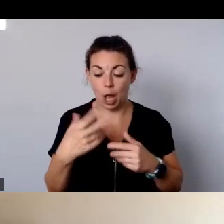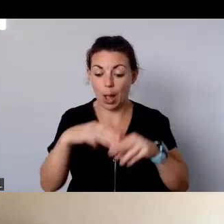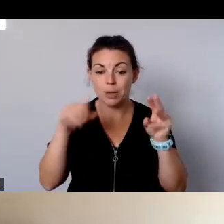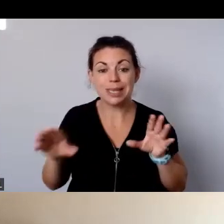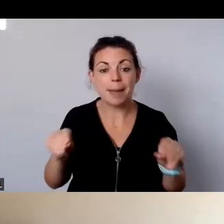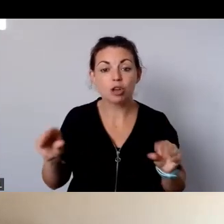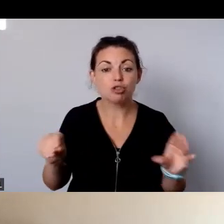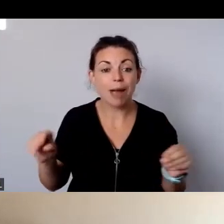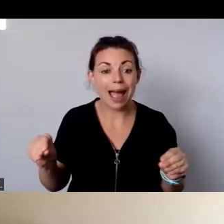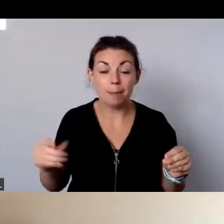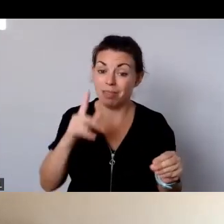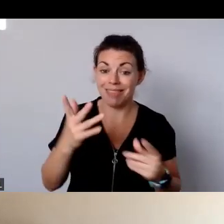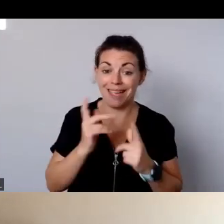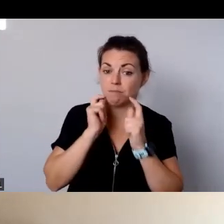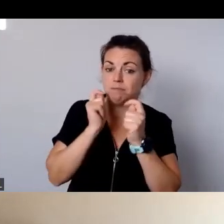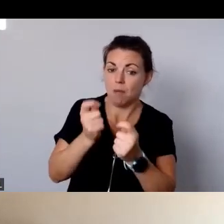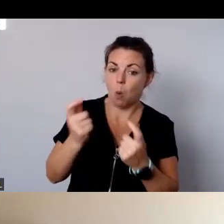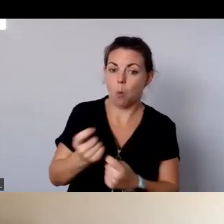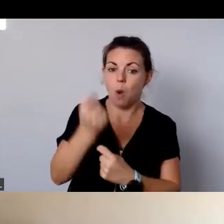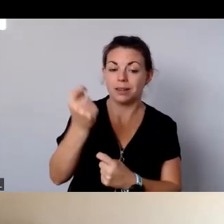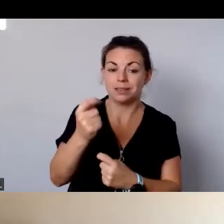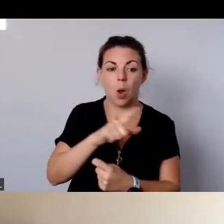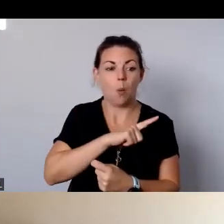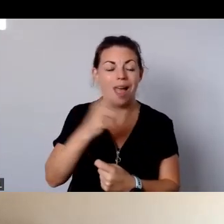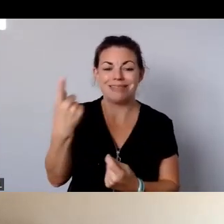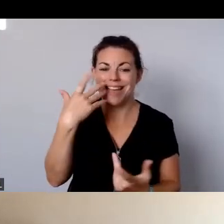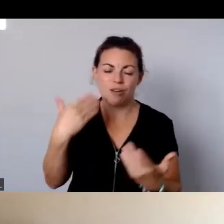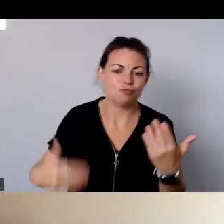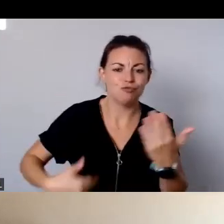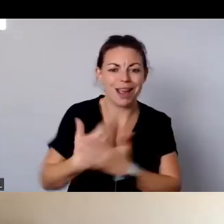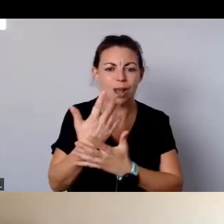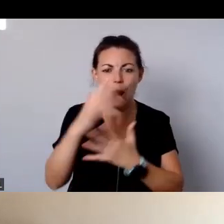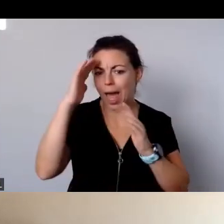for their radical and unhinged social media strategy.